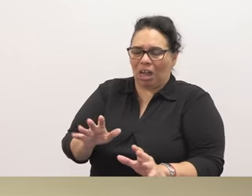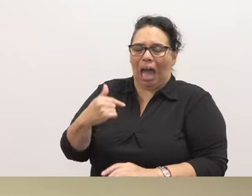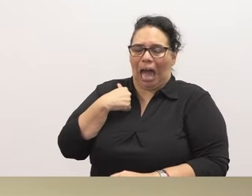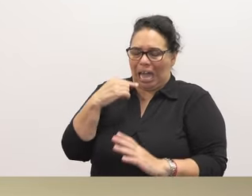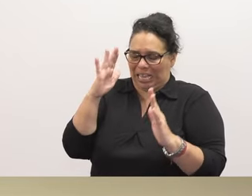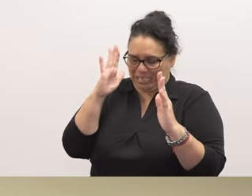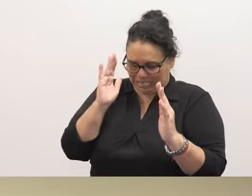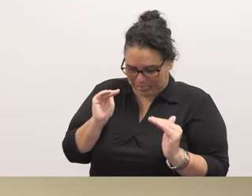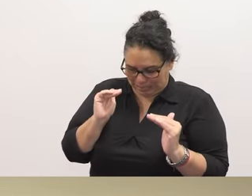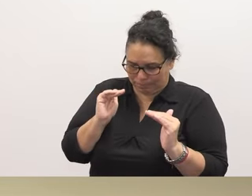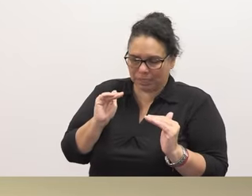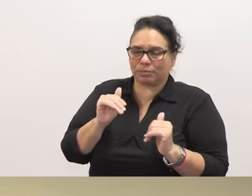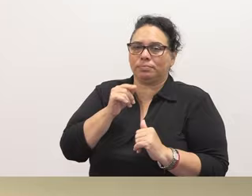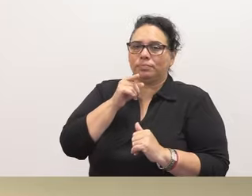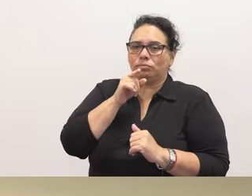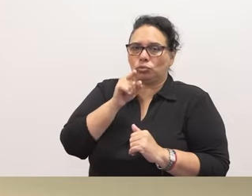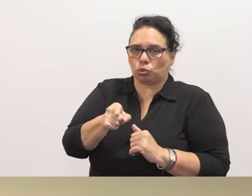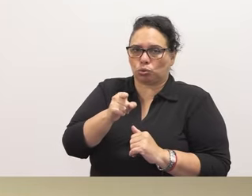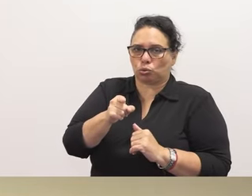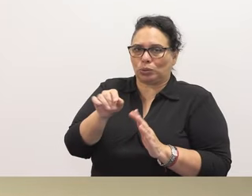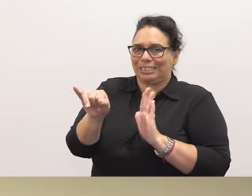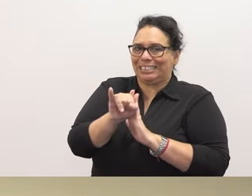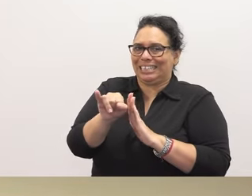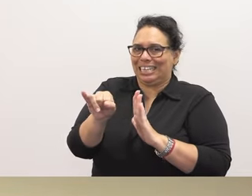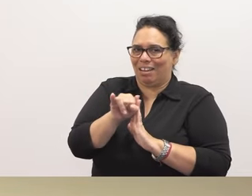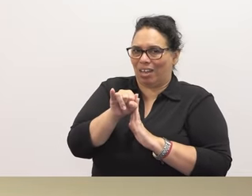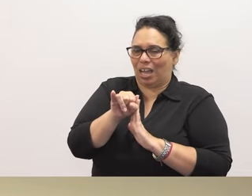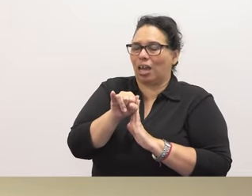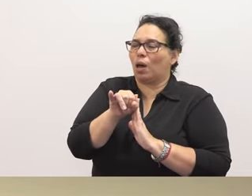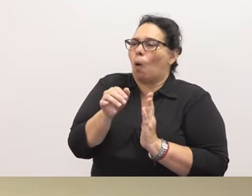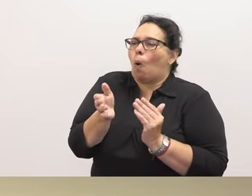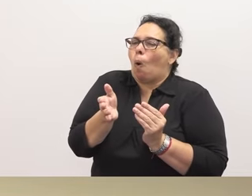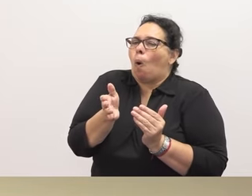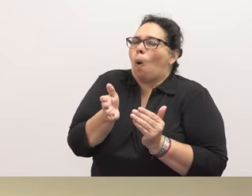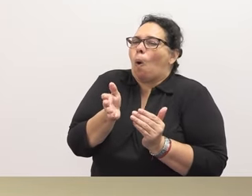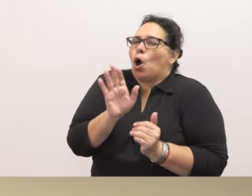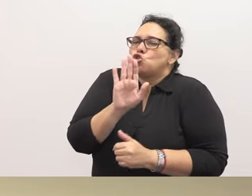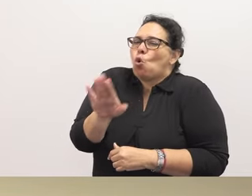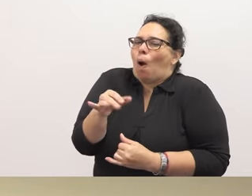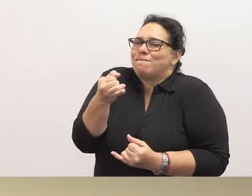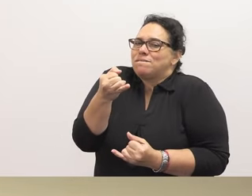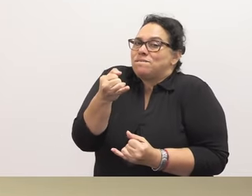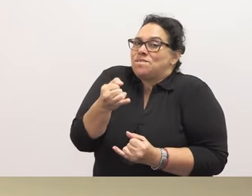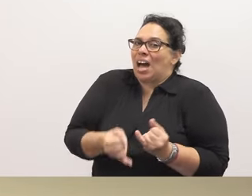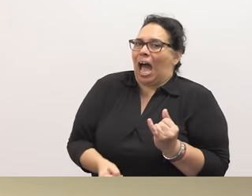What I do expect you to do is identify what is almost certainly your final set of goals and guardrails today.